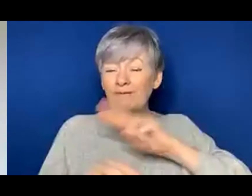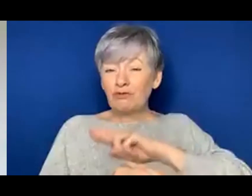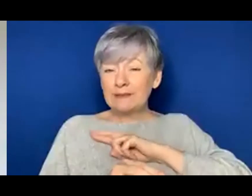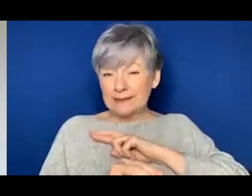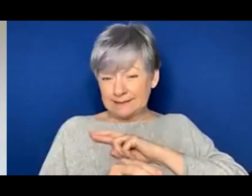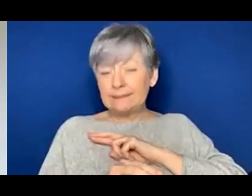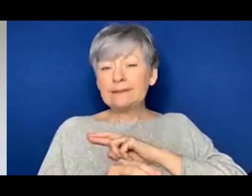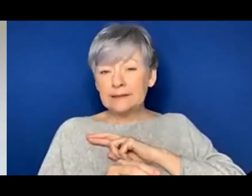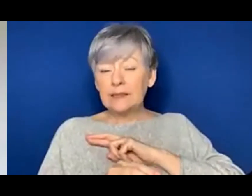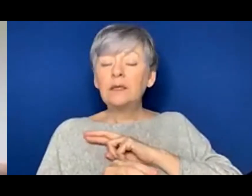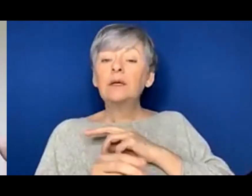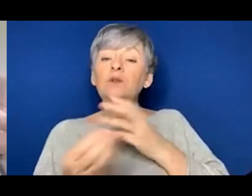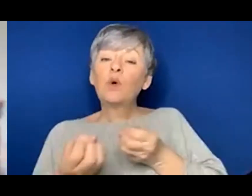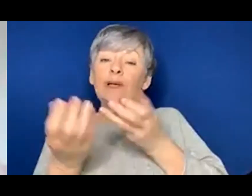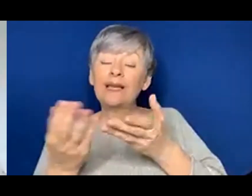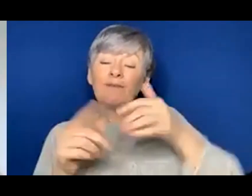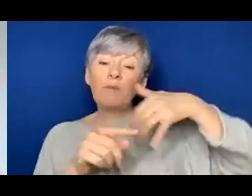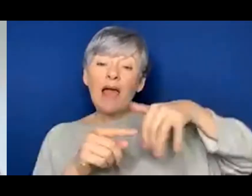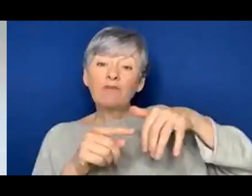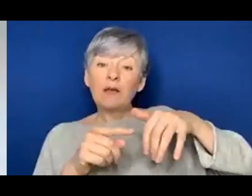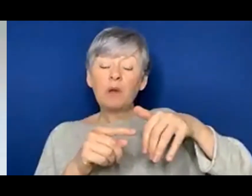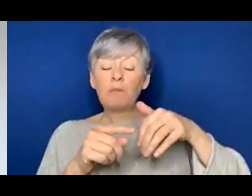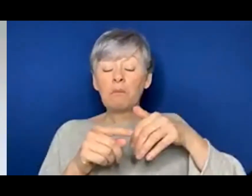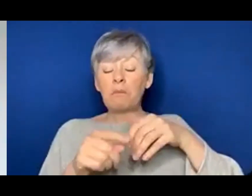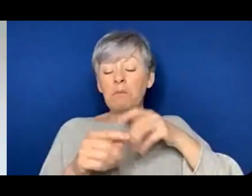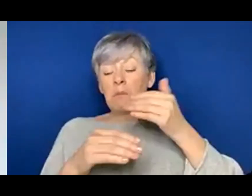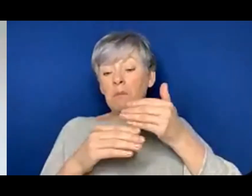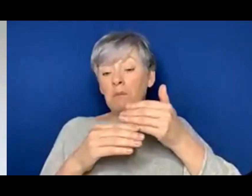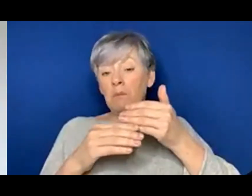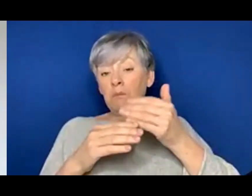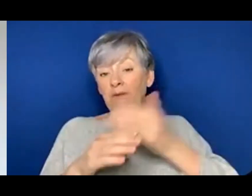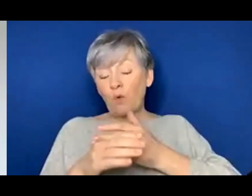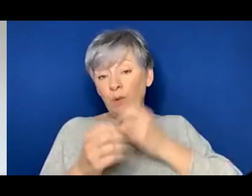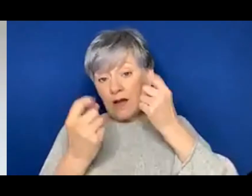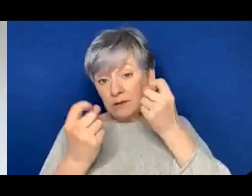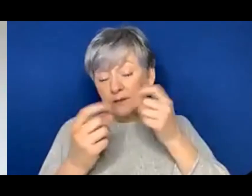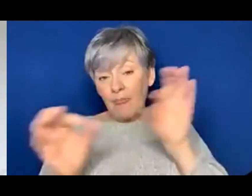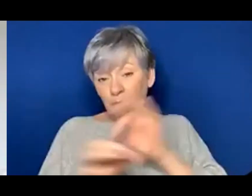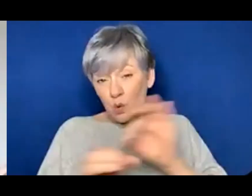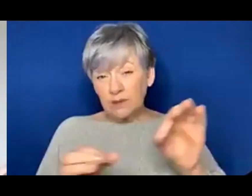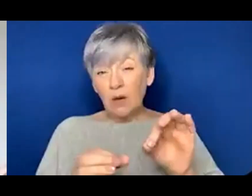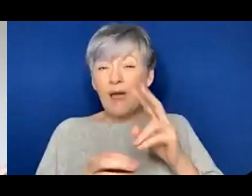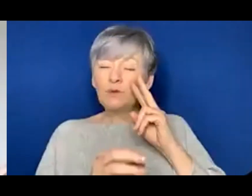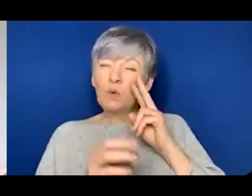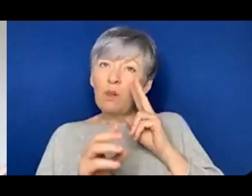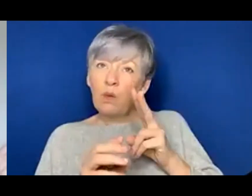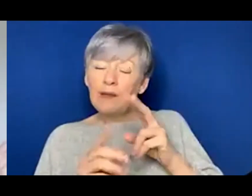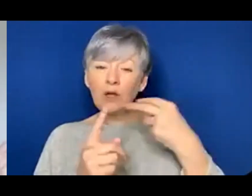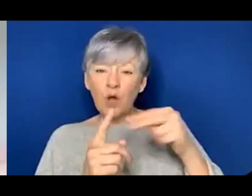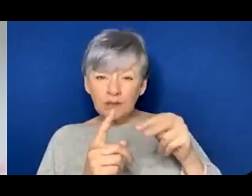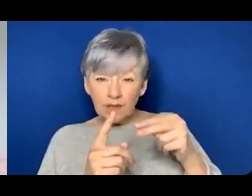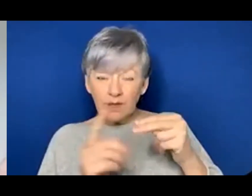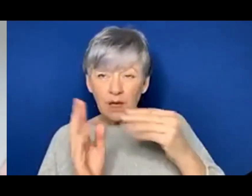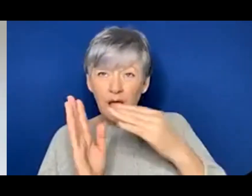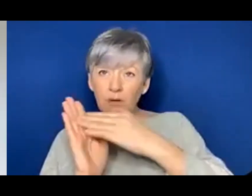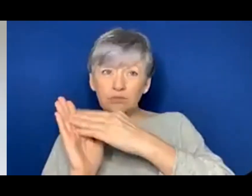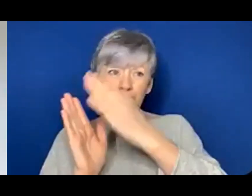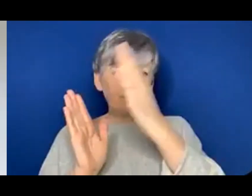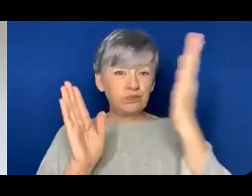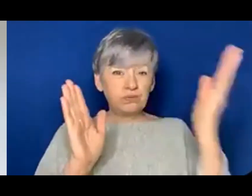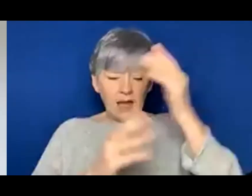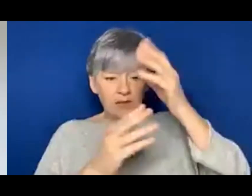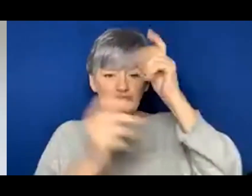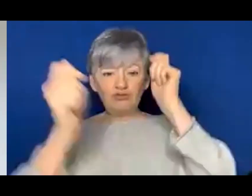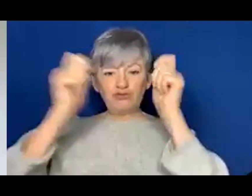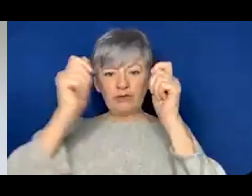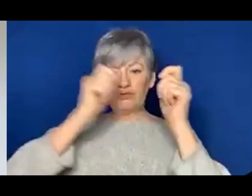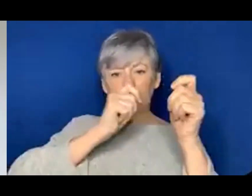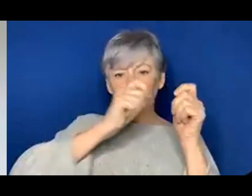To get a bit of background we need to understand how autism and neurodivergence has evolved. Roy